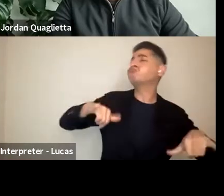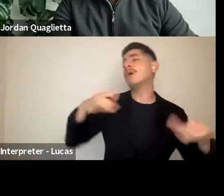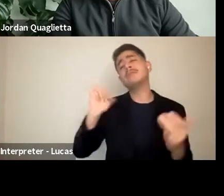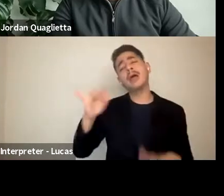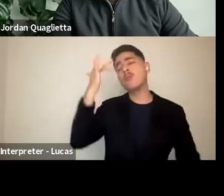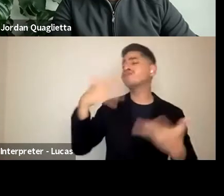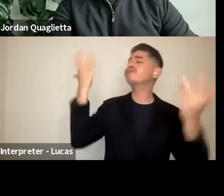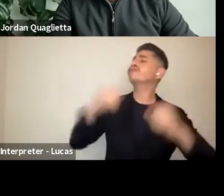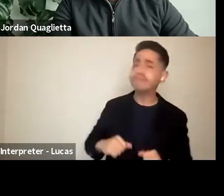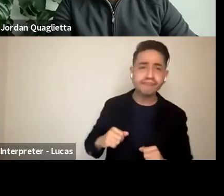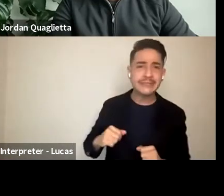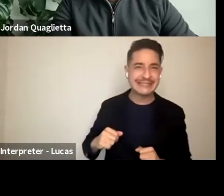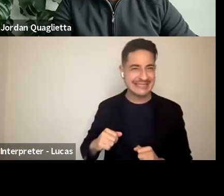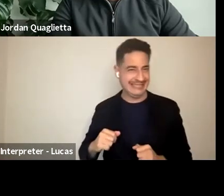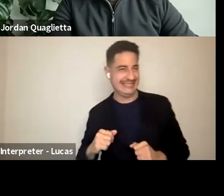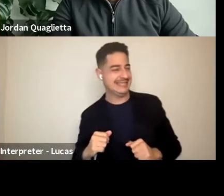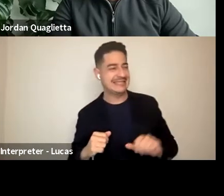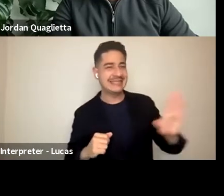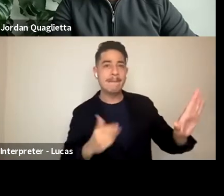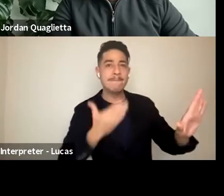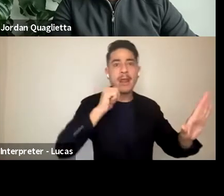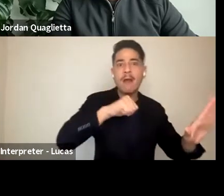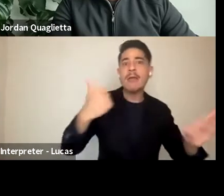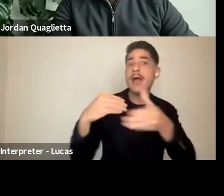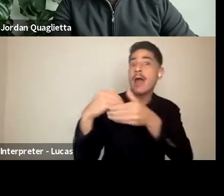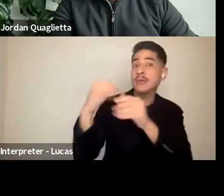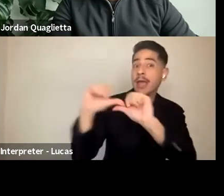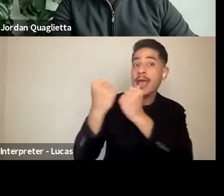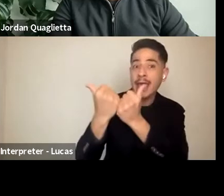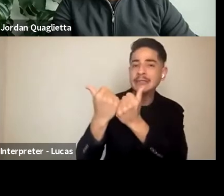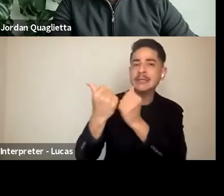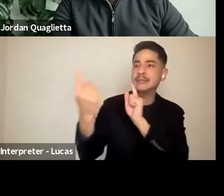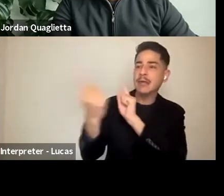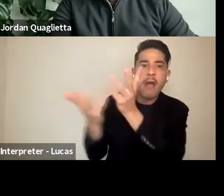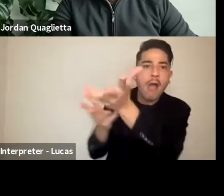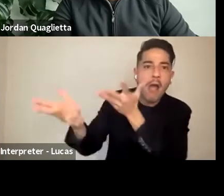So having those fresh eyes come in from an agency perspective can also bring a lot of value.